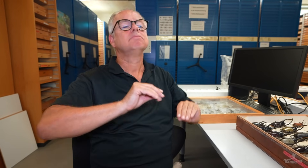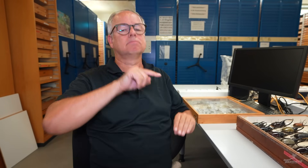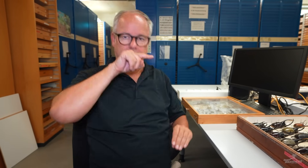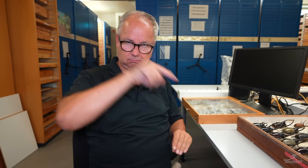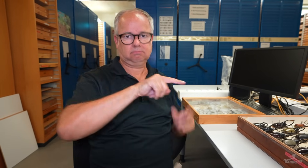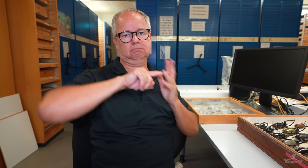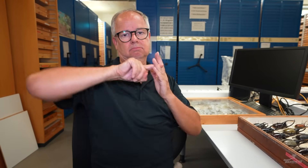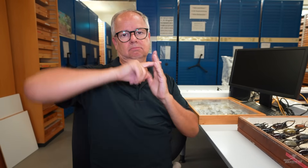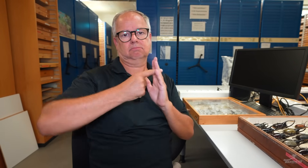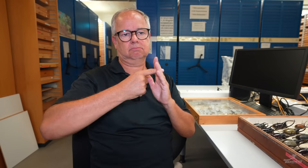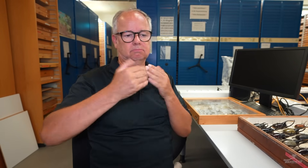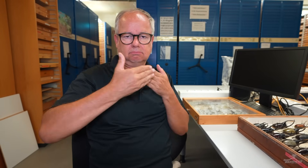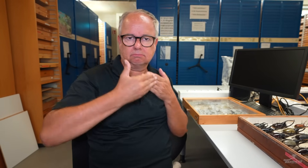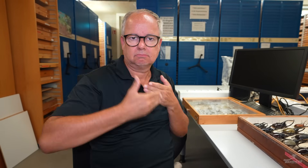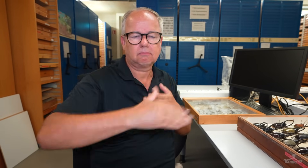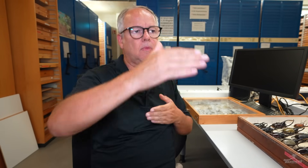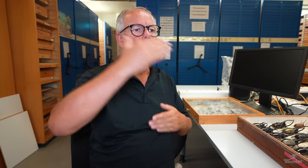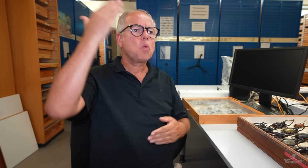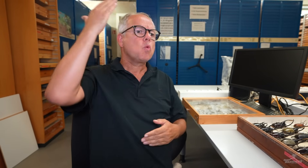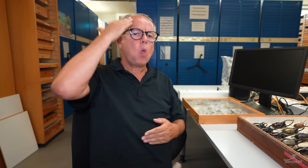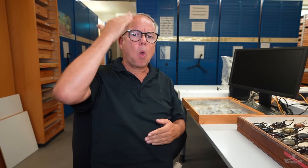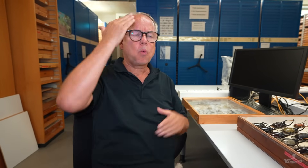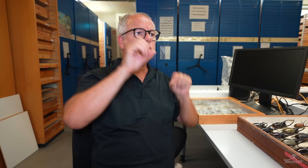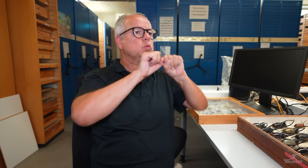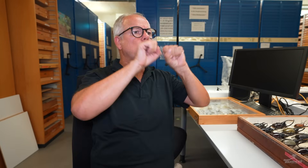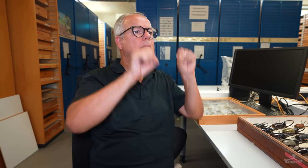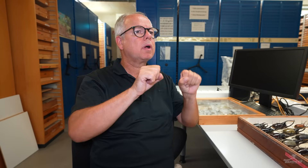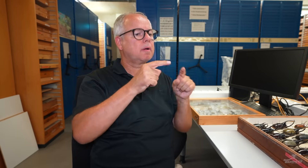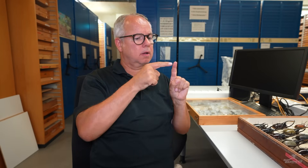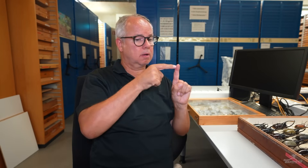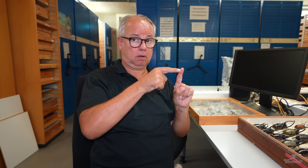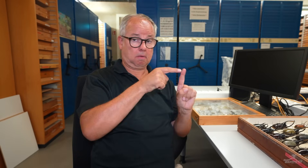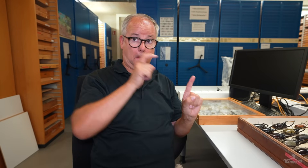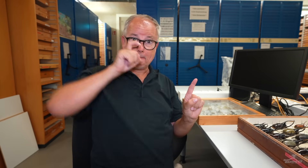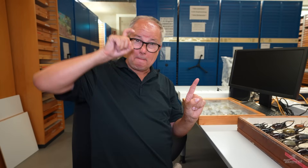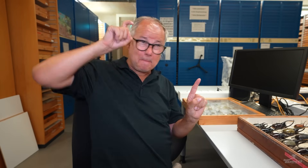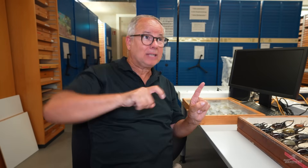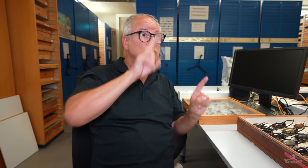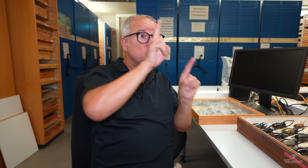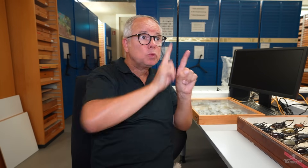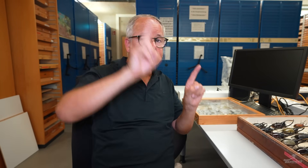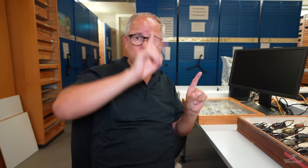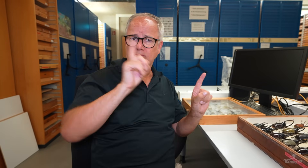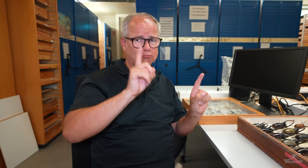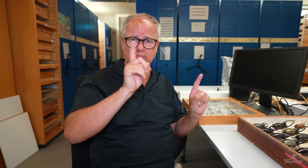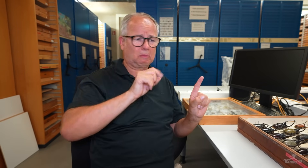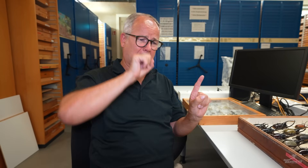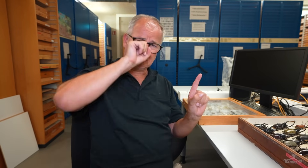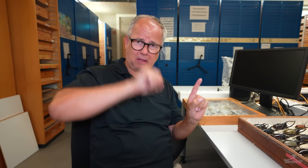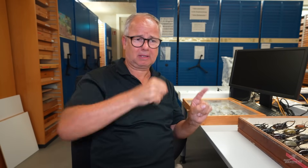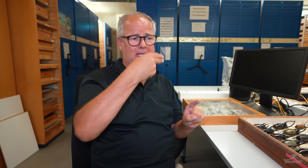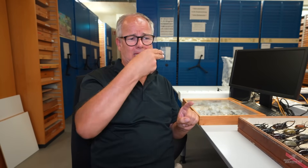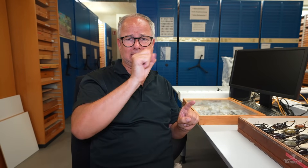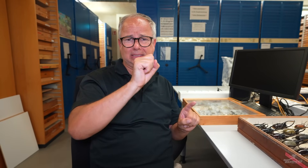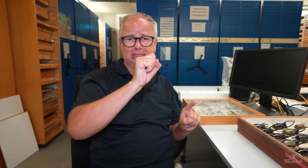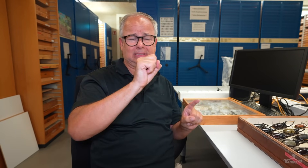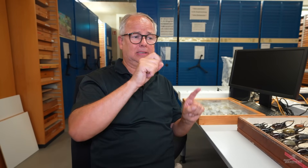That’s how it starts. You have to know the system. University education isn’t mandatory, you can get started with a high school degree